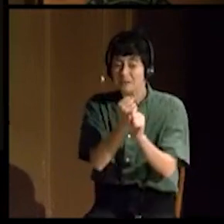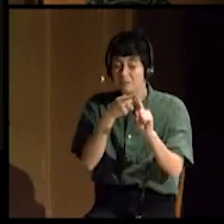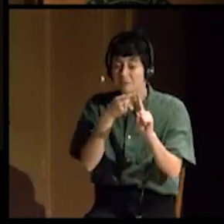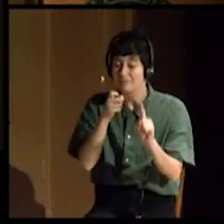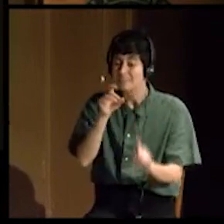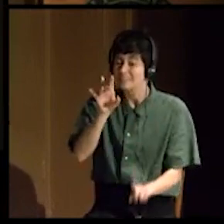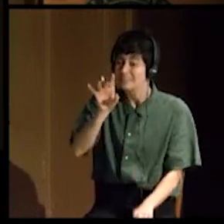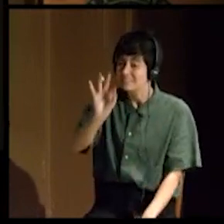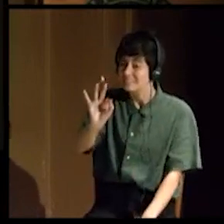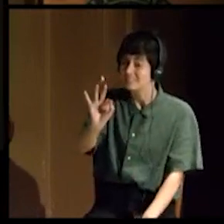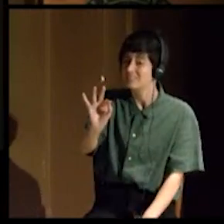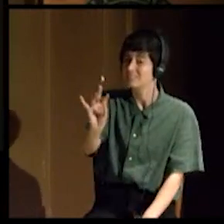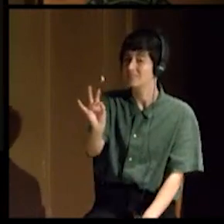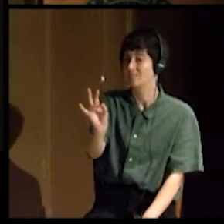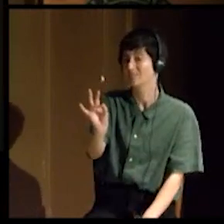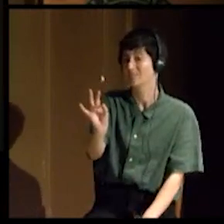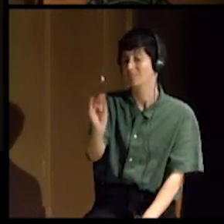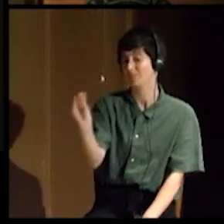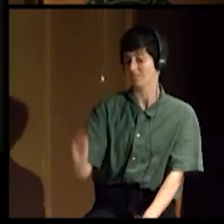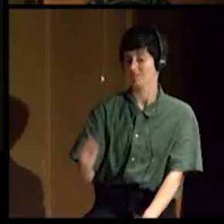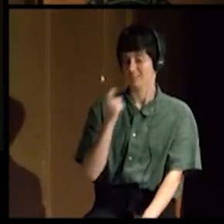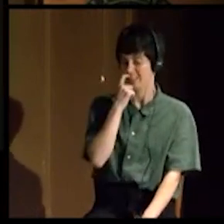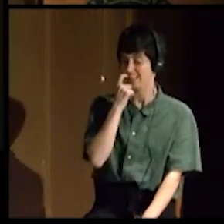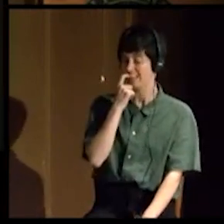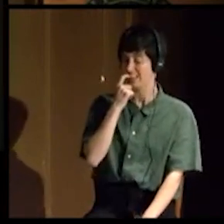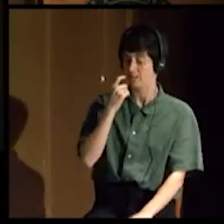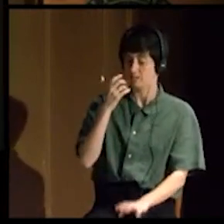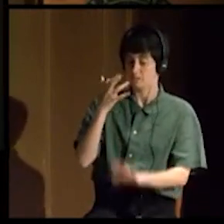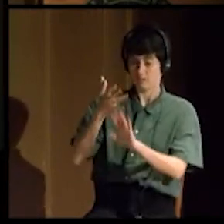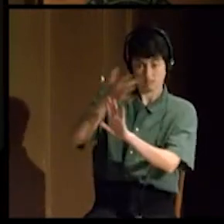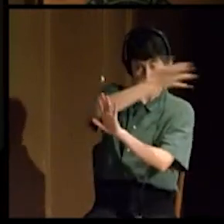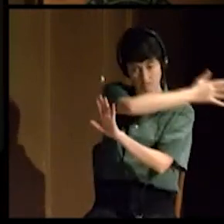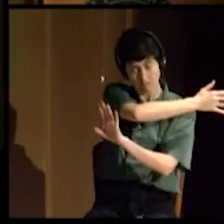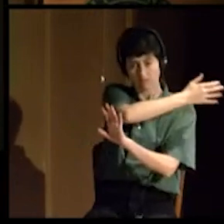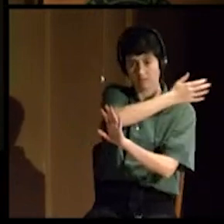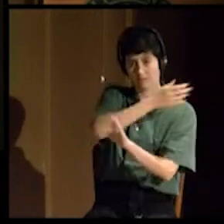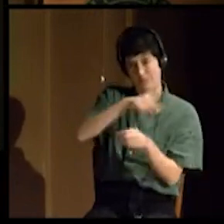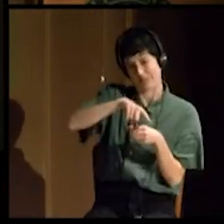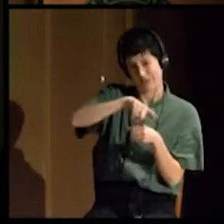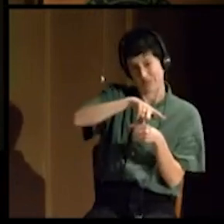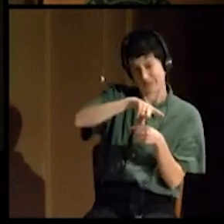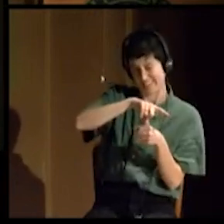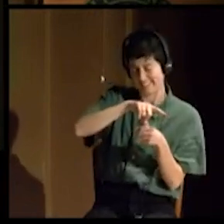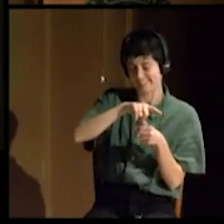And so there's something happening with obsidians instead of aplites that's enabling them to erupt.